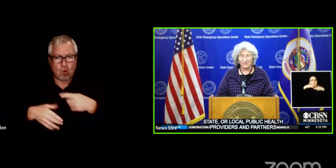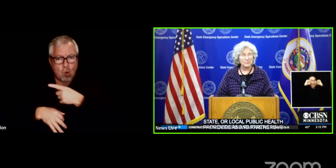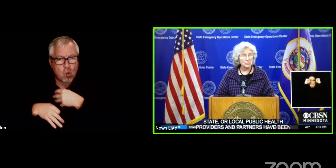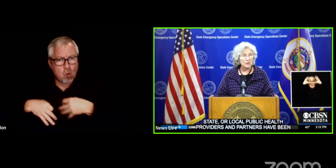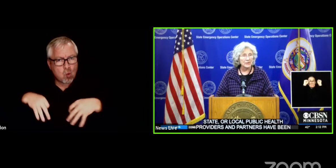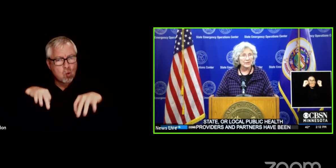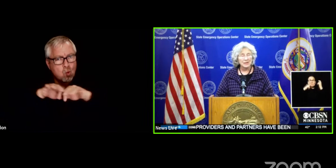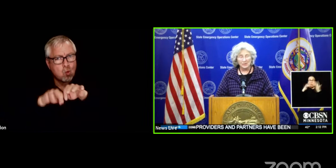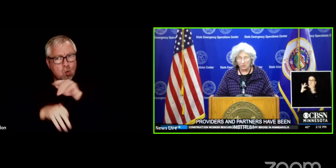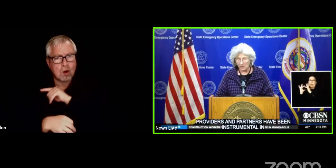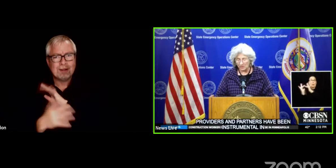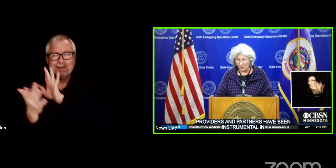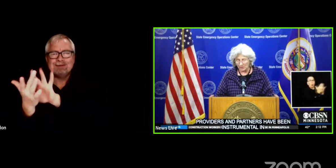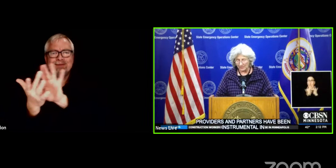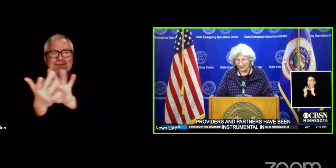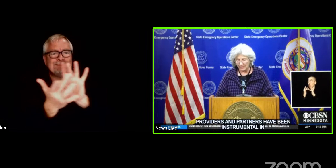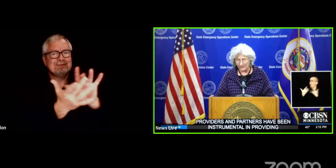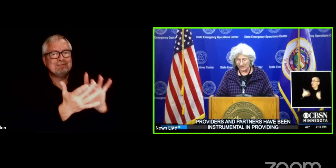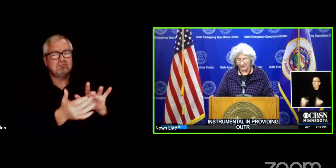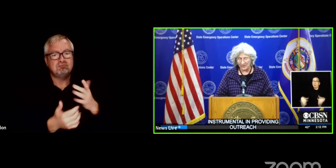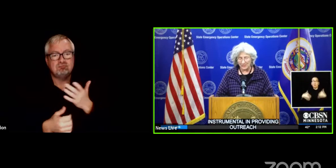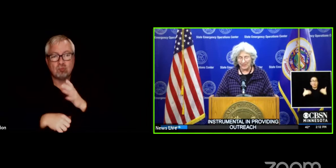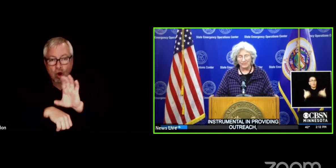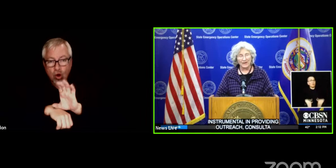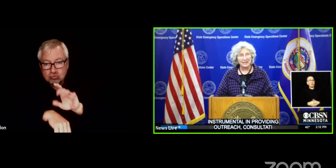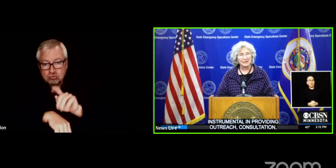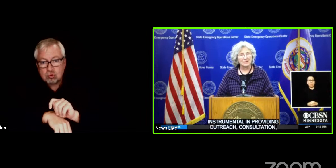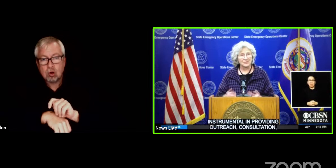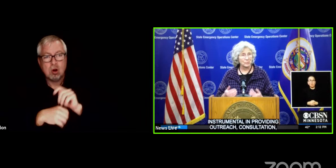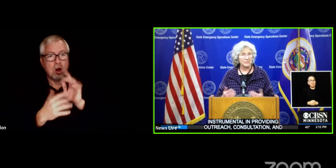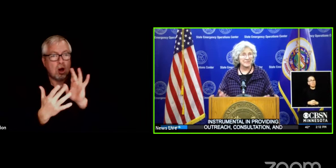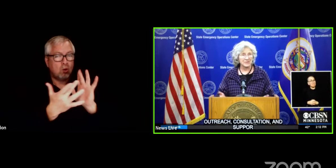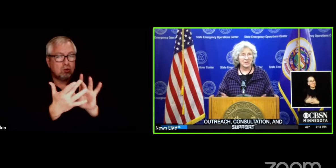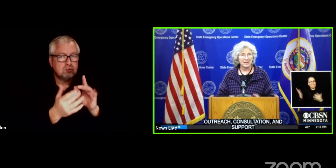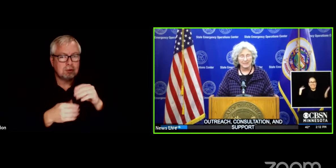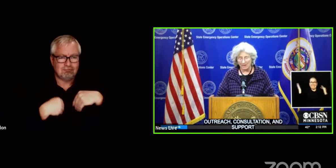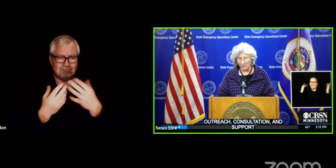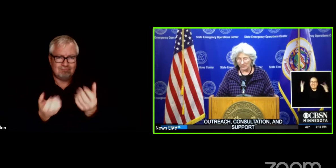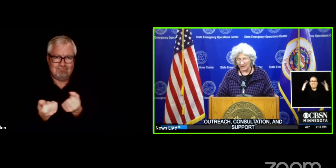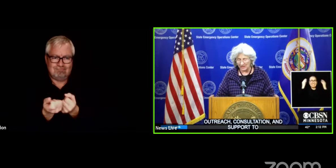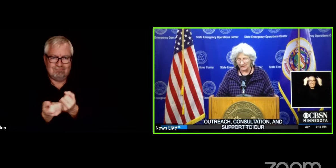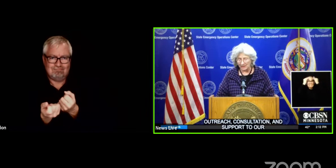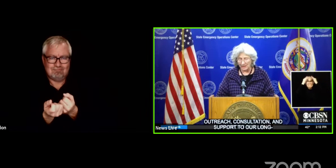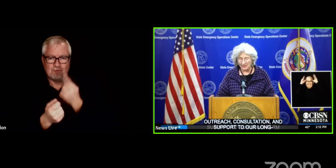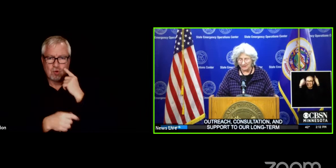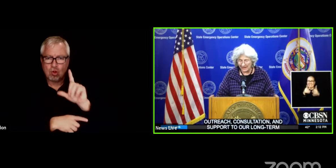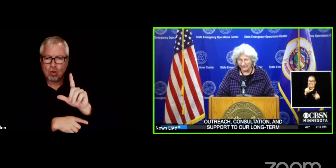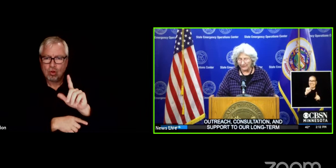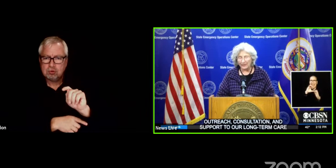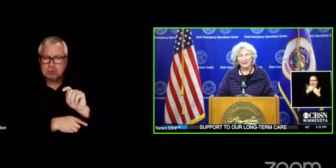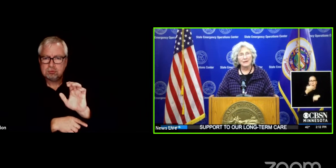SUPPORT TO OUR LONG-TERM CARE FACILITIES BY PROVIDING THIS SUPPORT WE'VE BEEN TALKING ABOUT WITH TESTING, STAFFING,